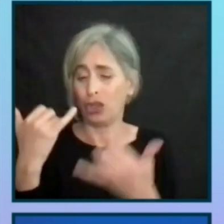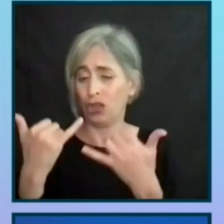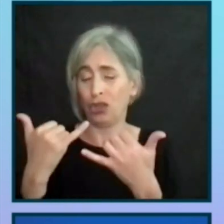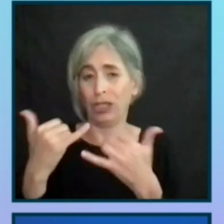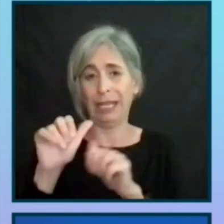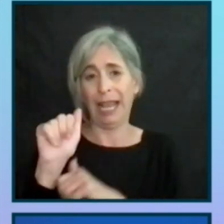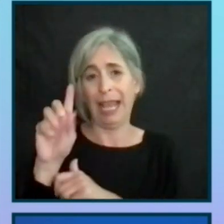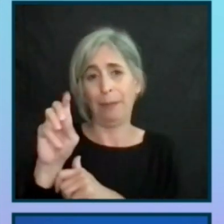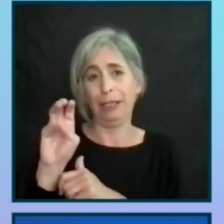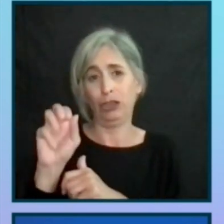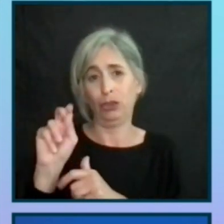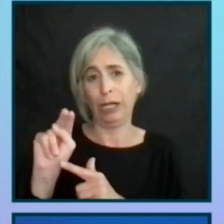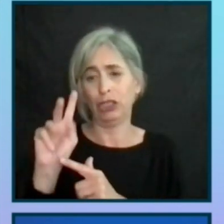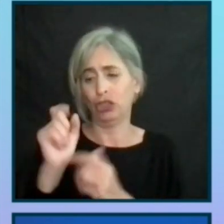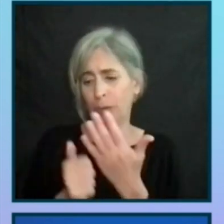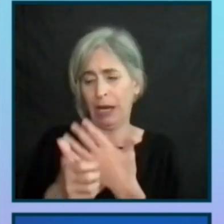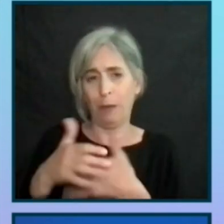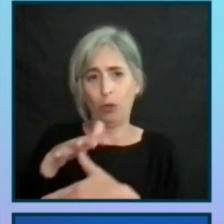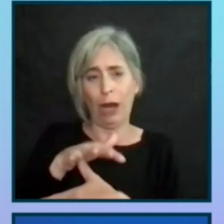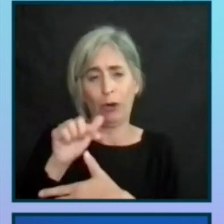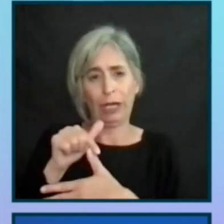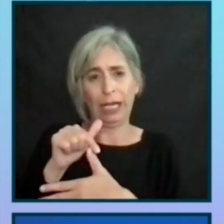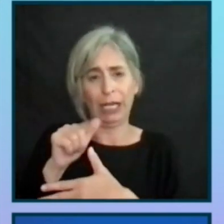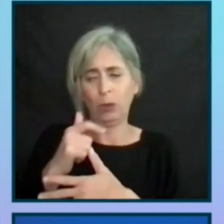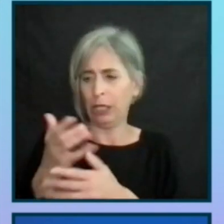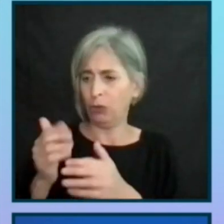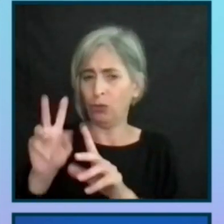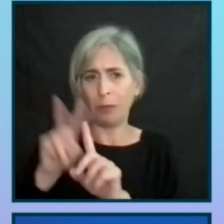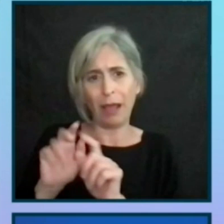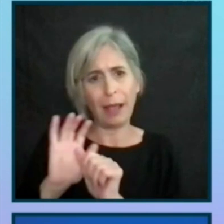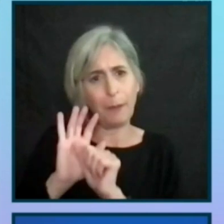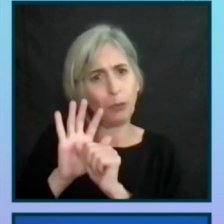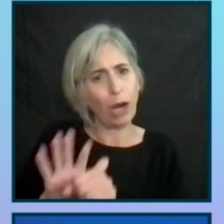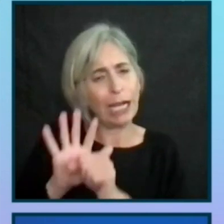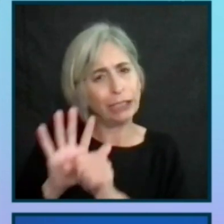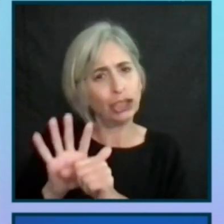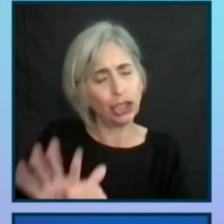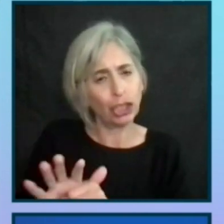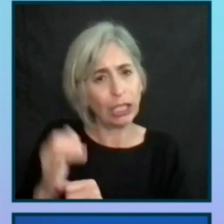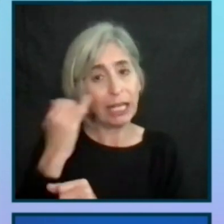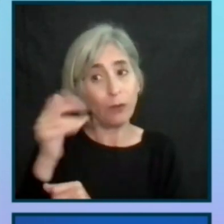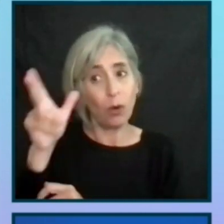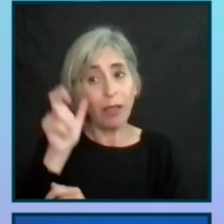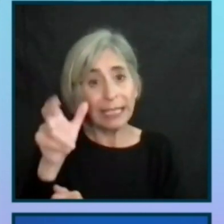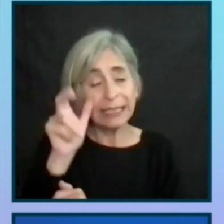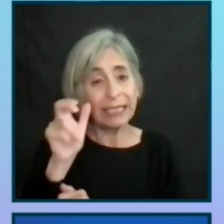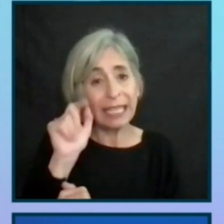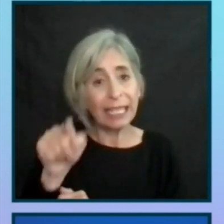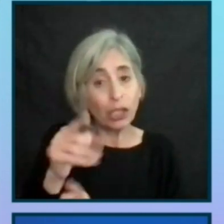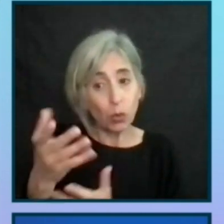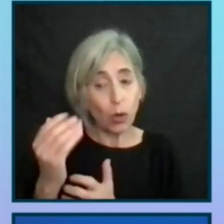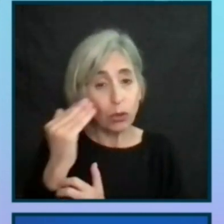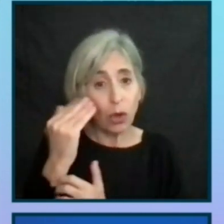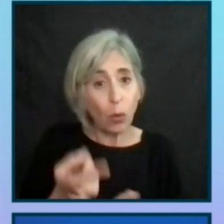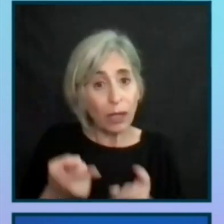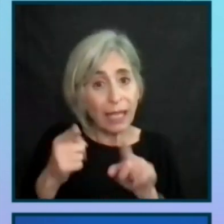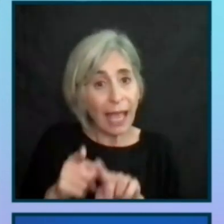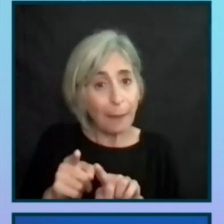as a priority, and we need to apply pressure. So whoever is listening to this, if you wanna know what's going to really move the needle,